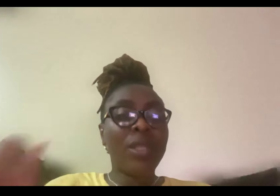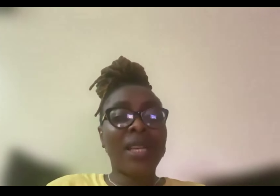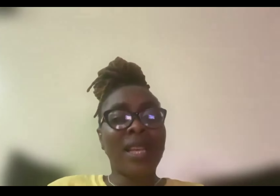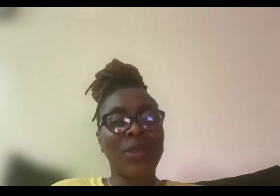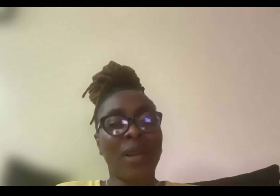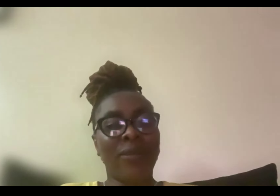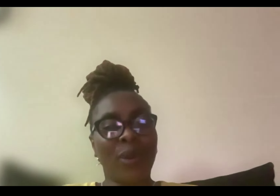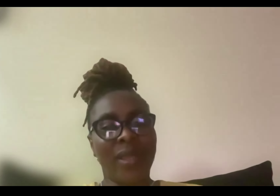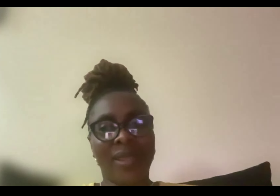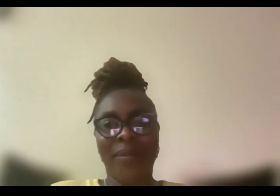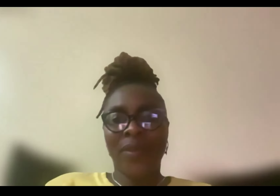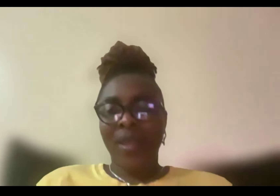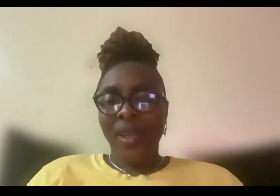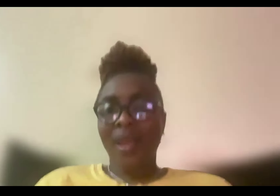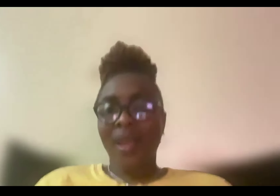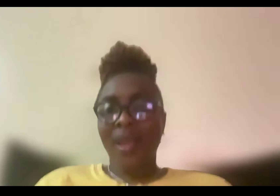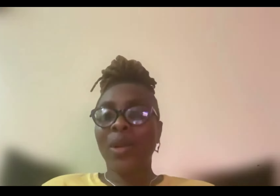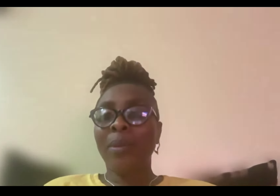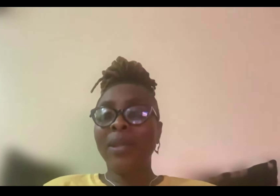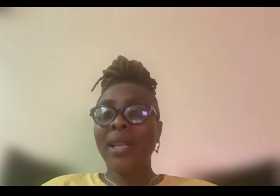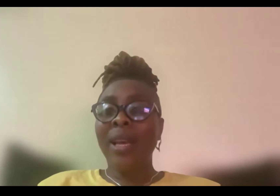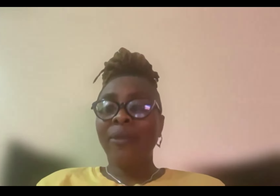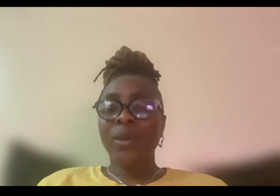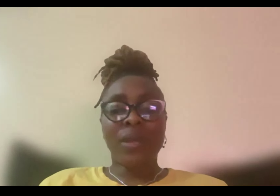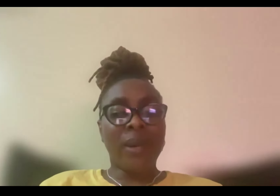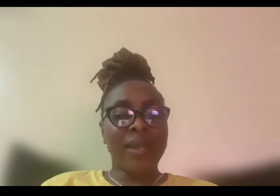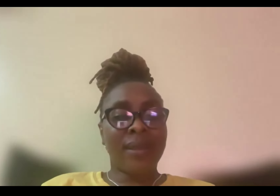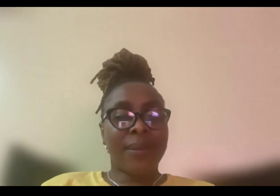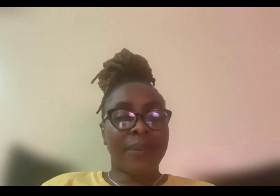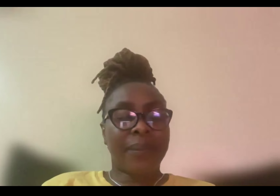sola bakre: project that you have joined. sola bakre: Dr. Emma, please. Can I have hosting rights.